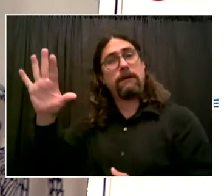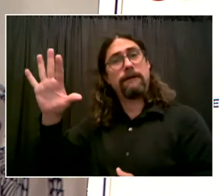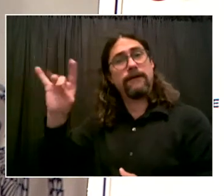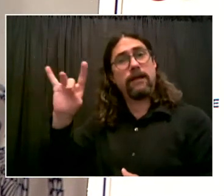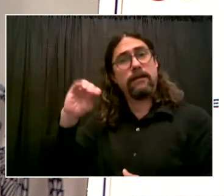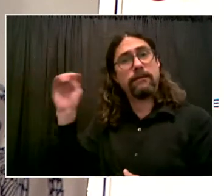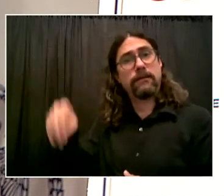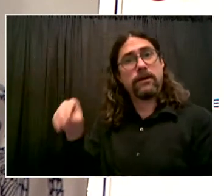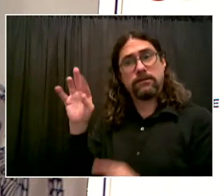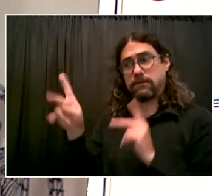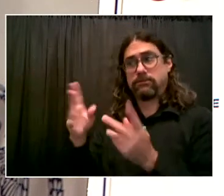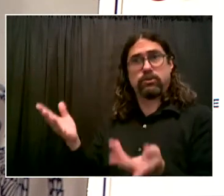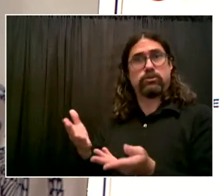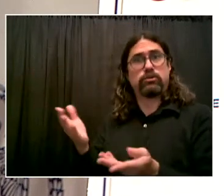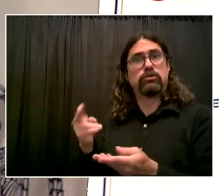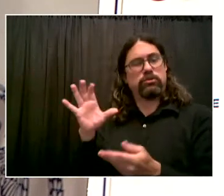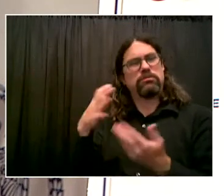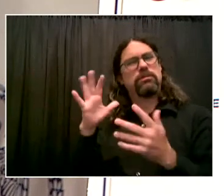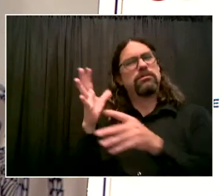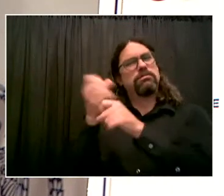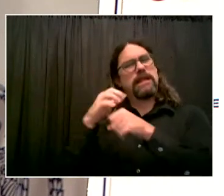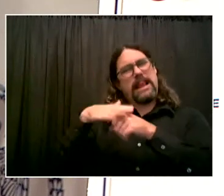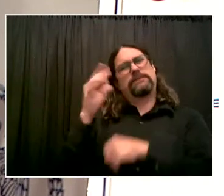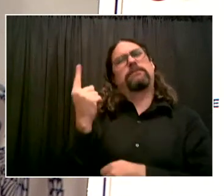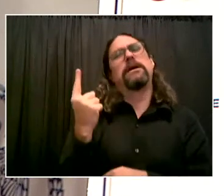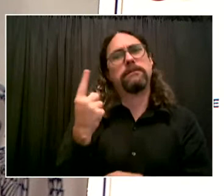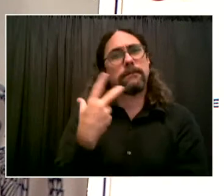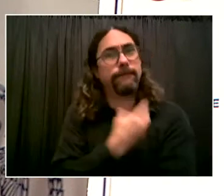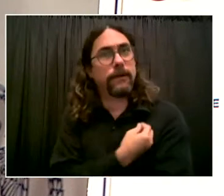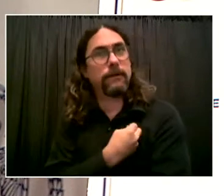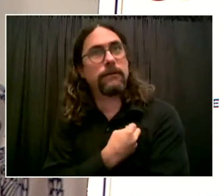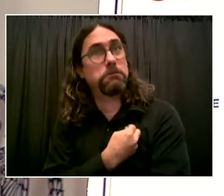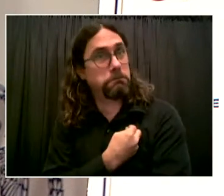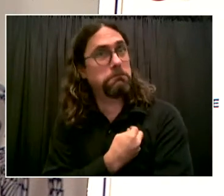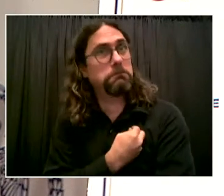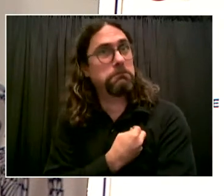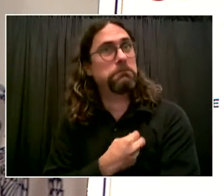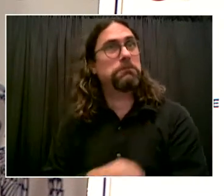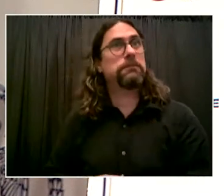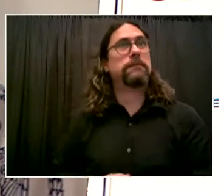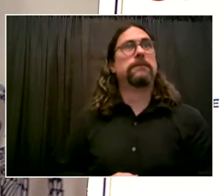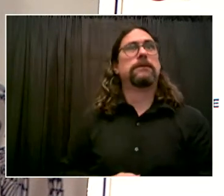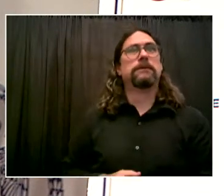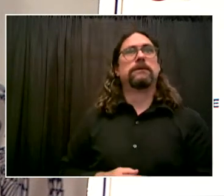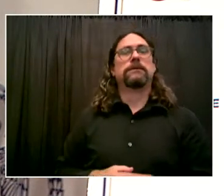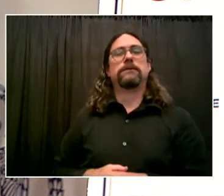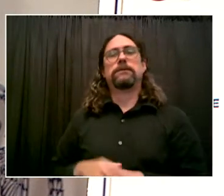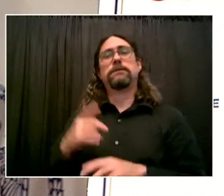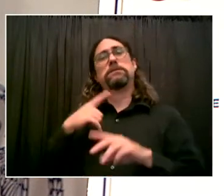THE POPULATION OF THE CITY. I DO EXPECT A SUR GEWITH KIDS 12 AND UP AS WE